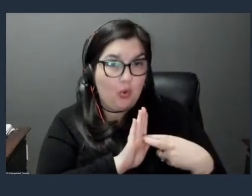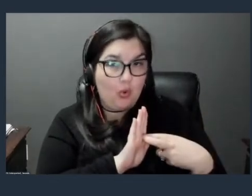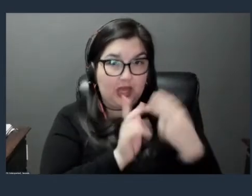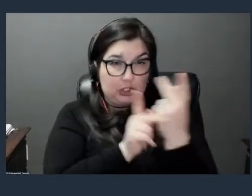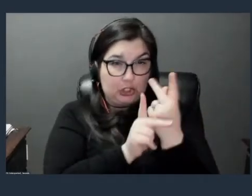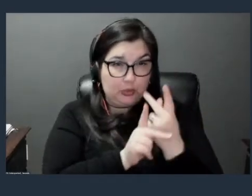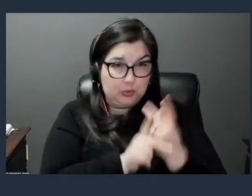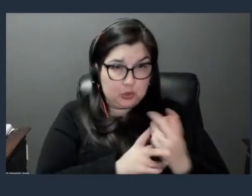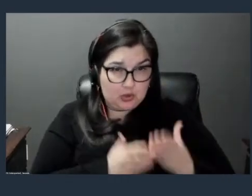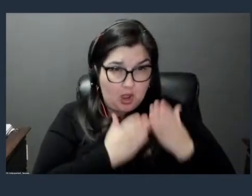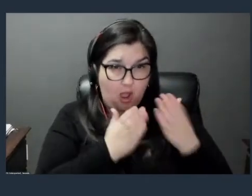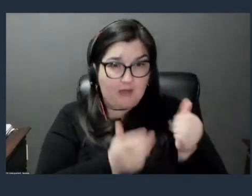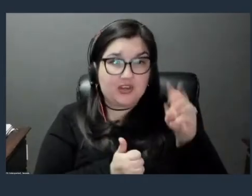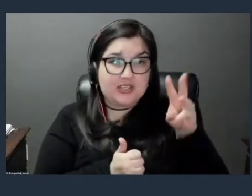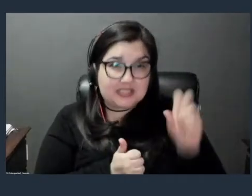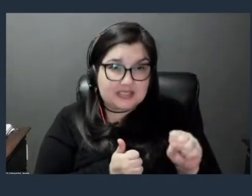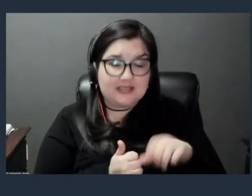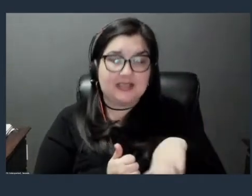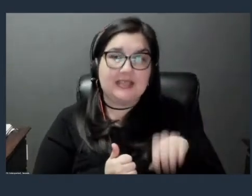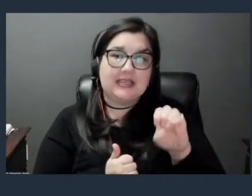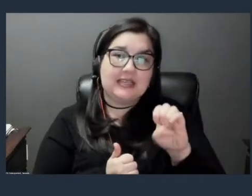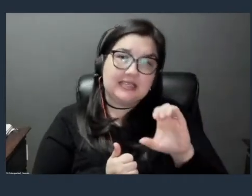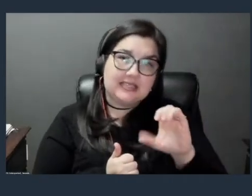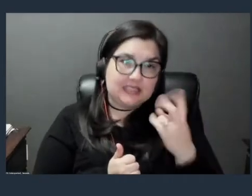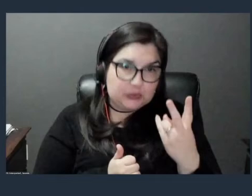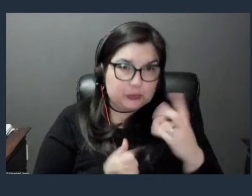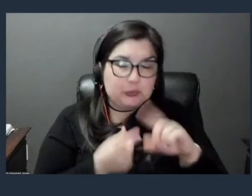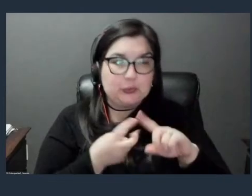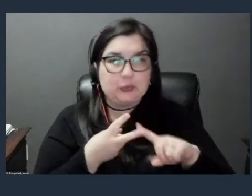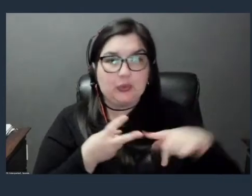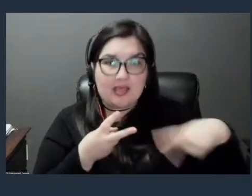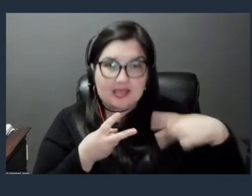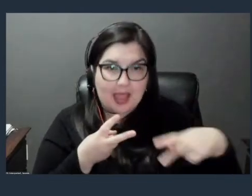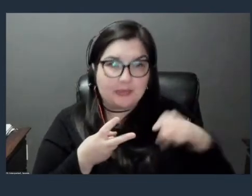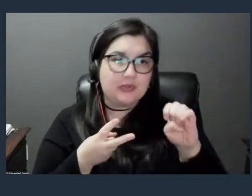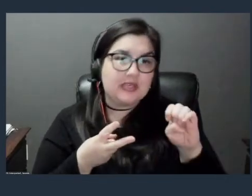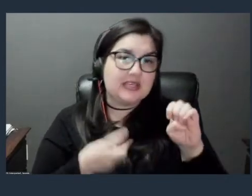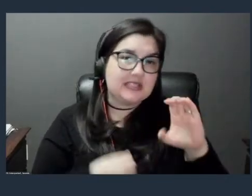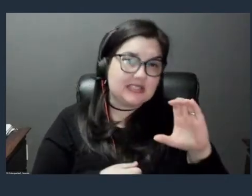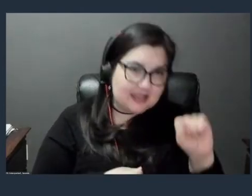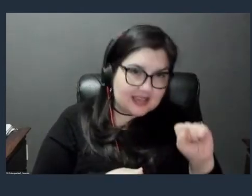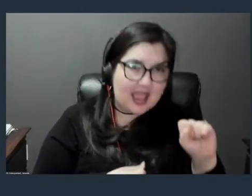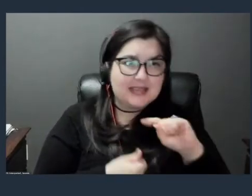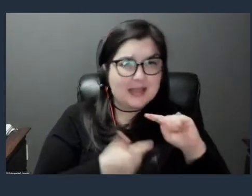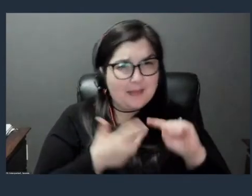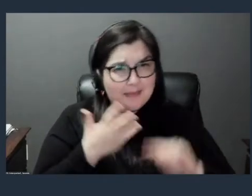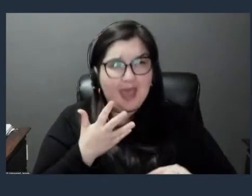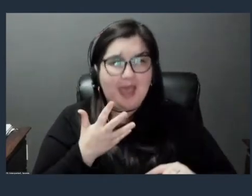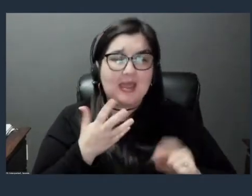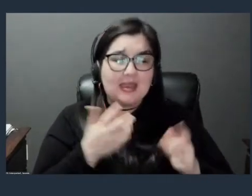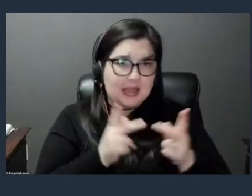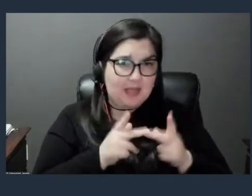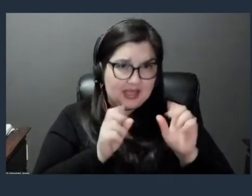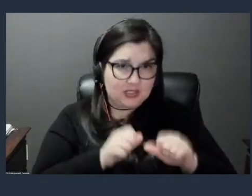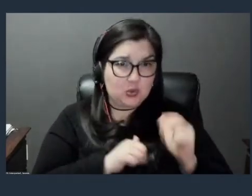so EC2, Lambda, ECS, all of the many places where you might build an application and run it on AWS,